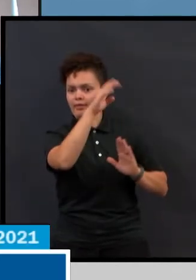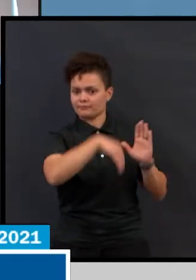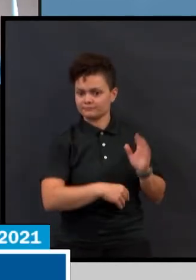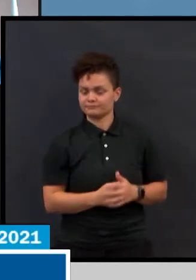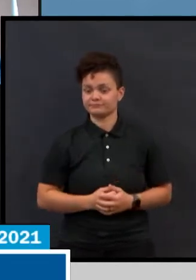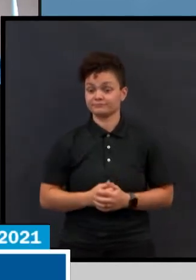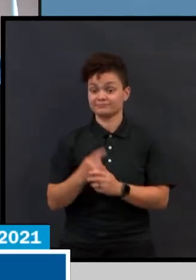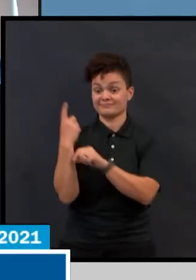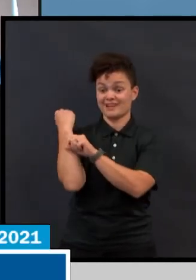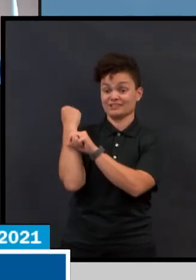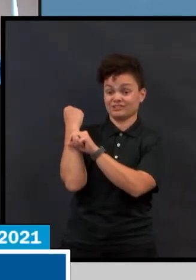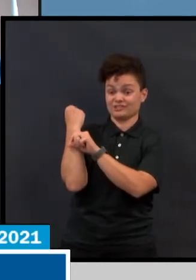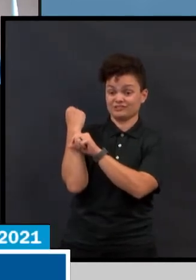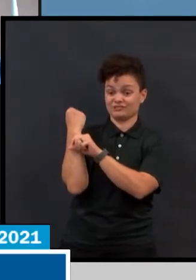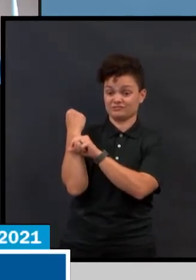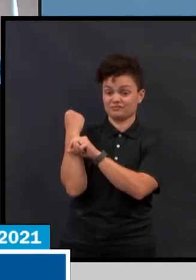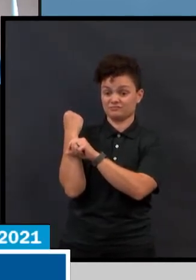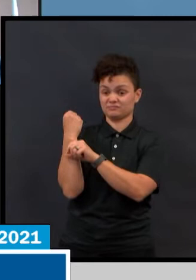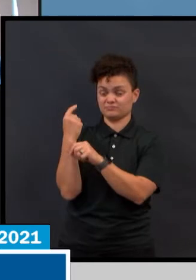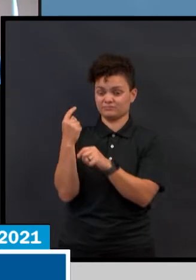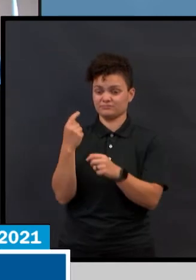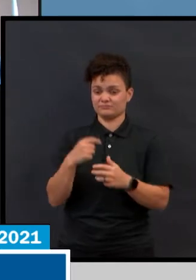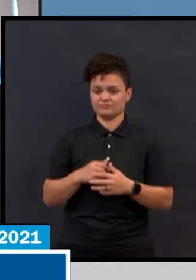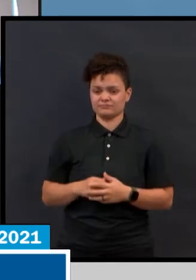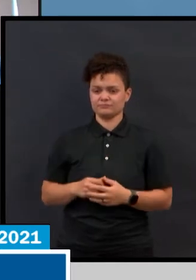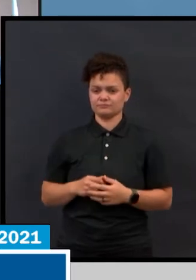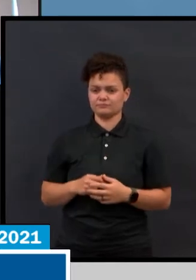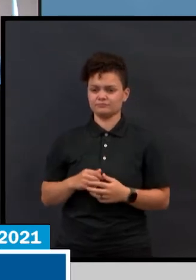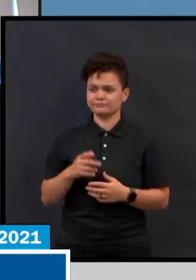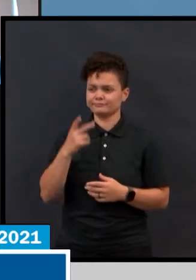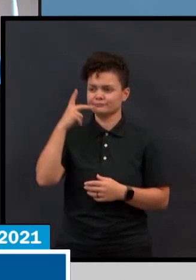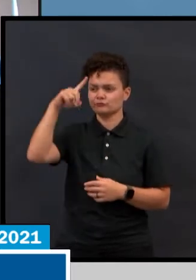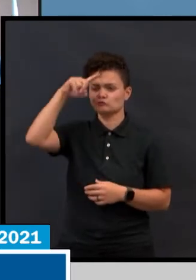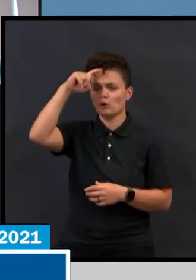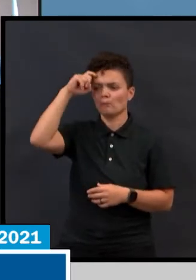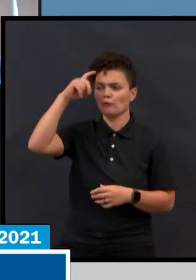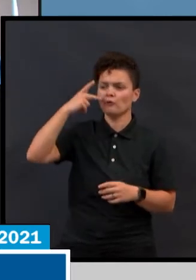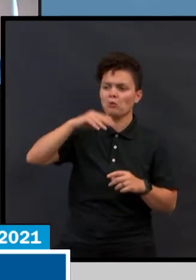we had some cases going through the summer bouncing up and down a little bit based on